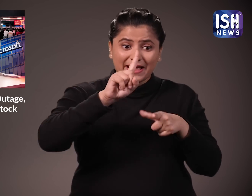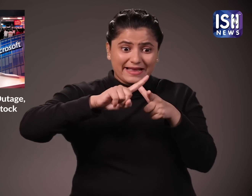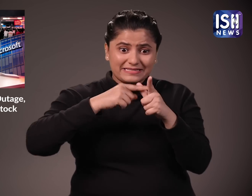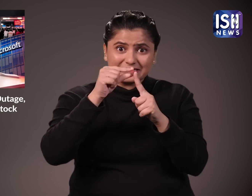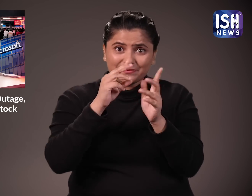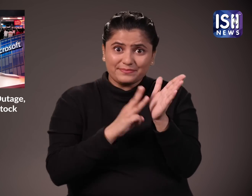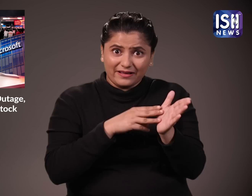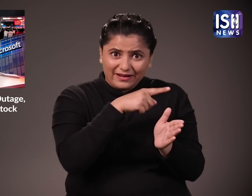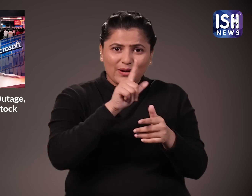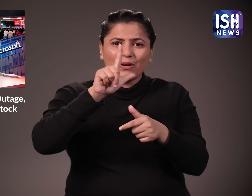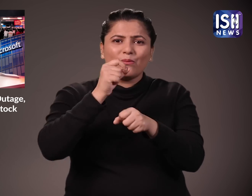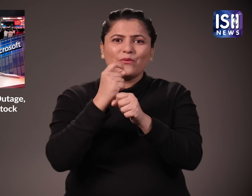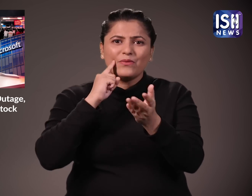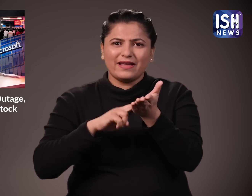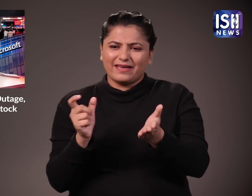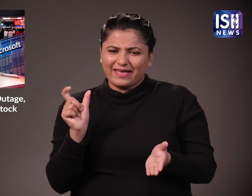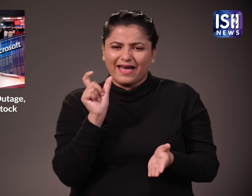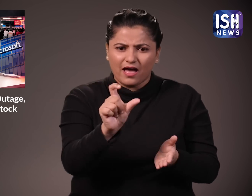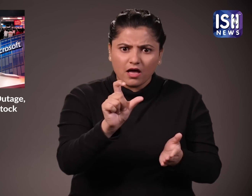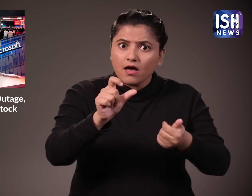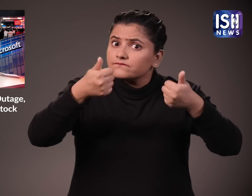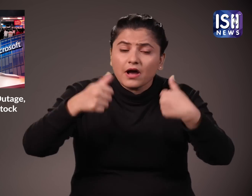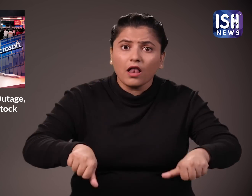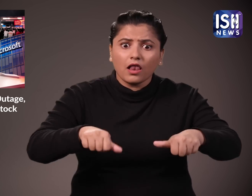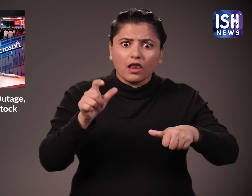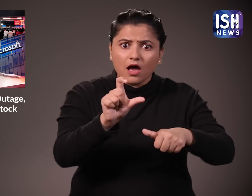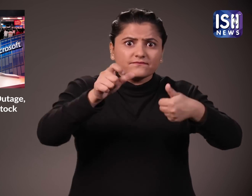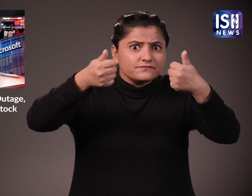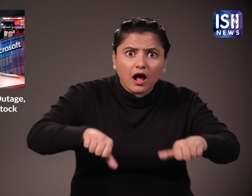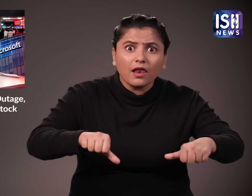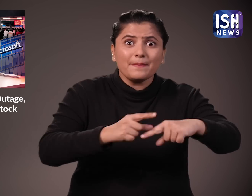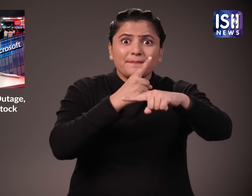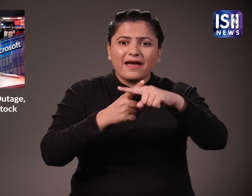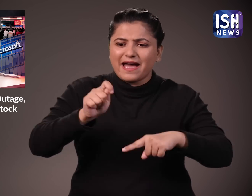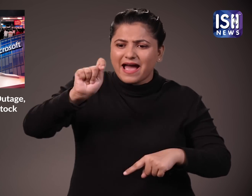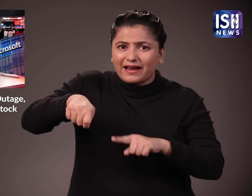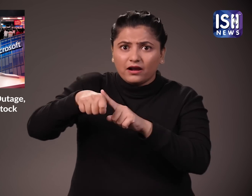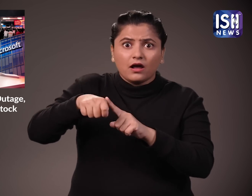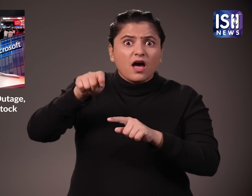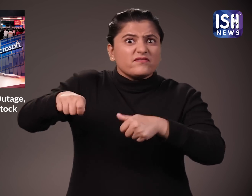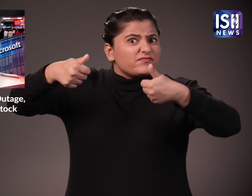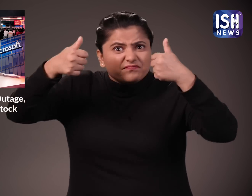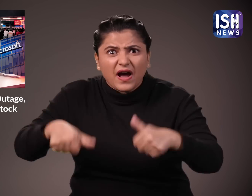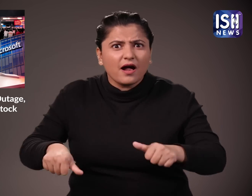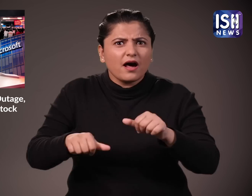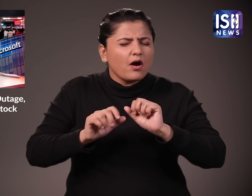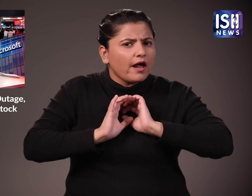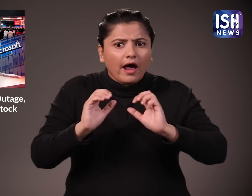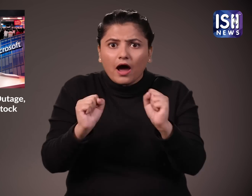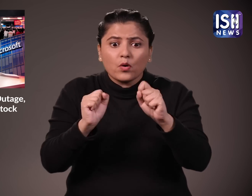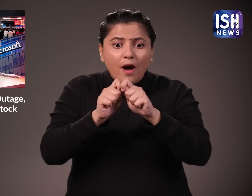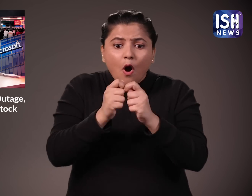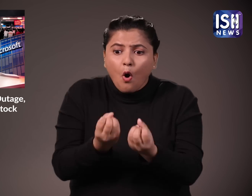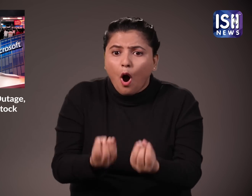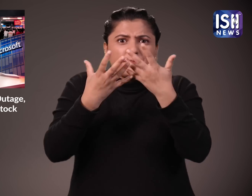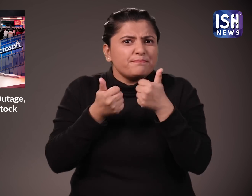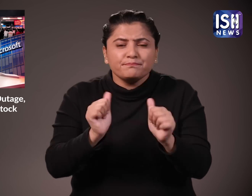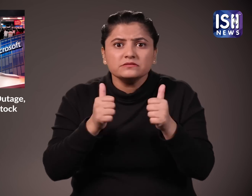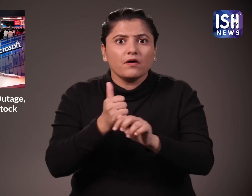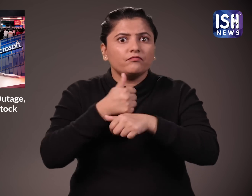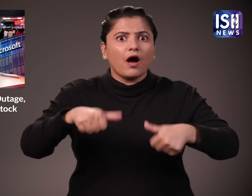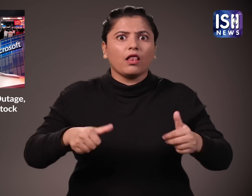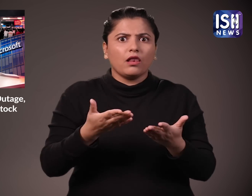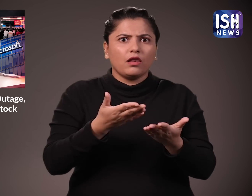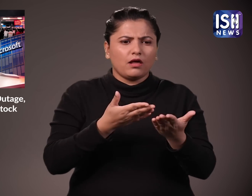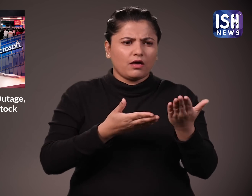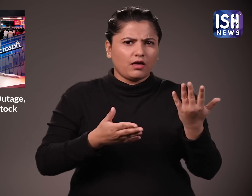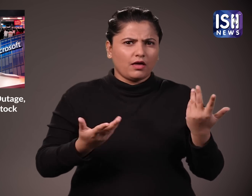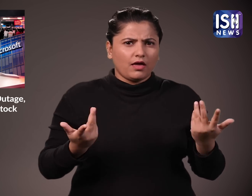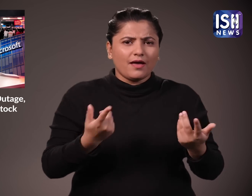JP Morgan bankers could not log in and thousands of JP Morgan Chase ATMs were down.